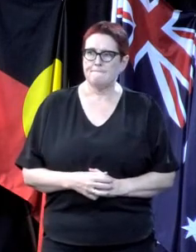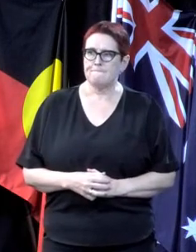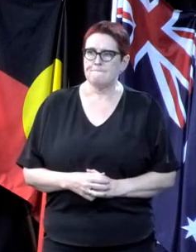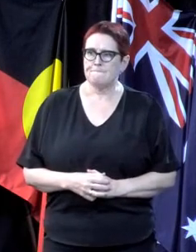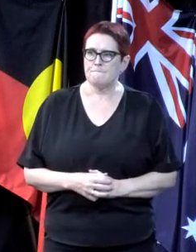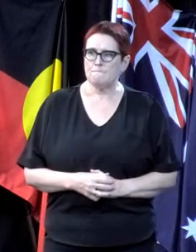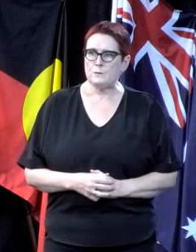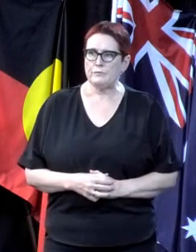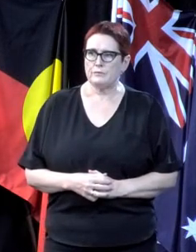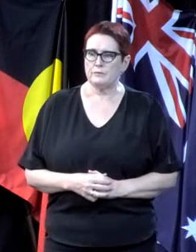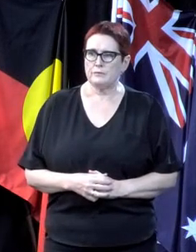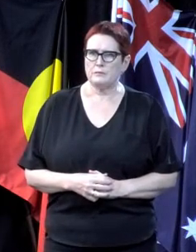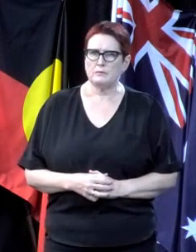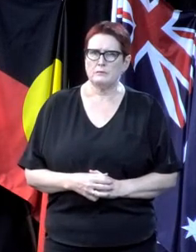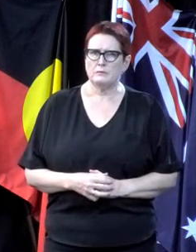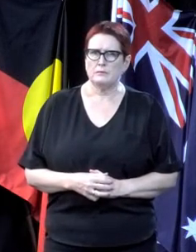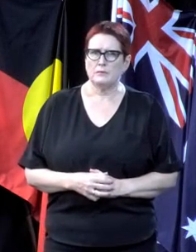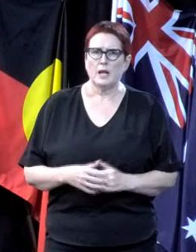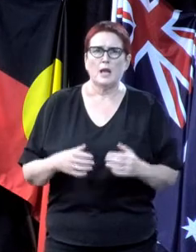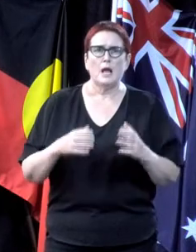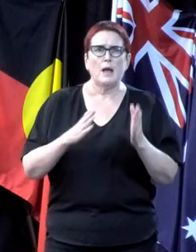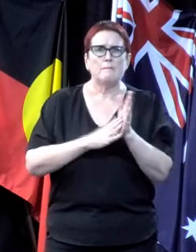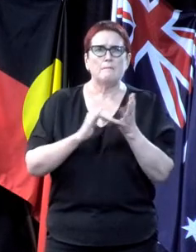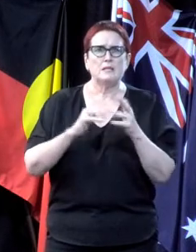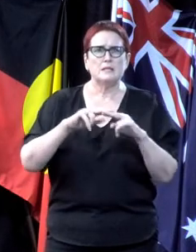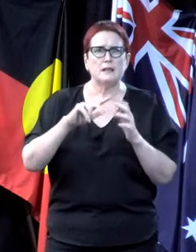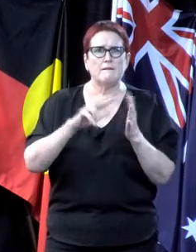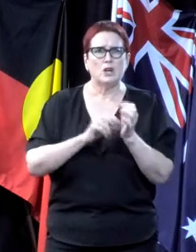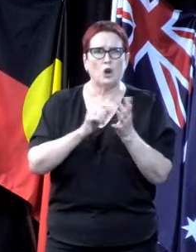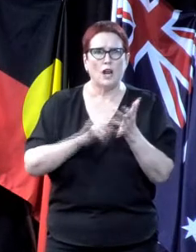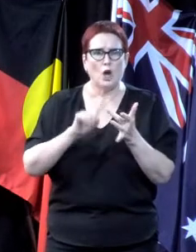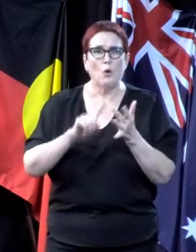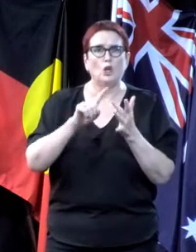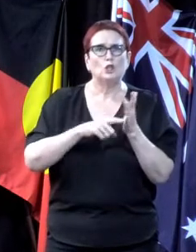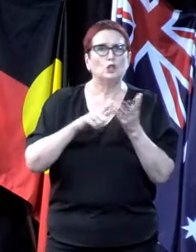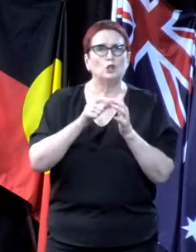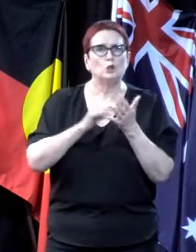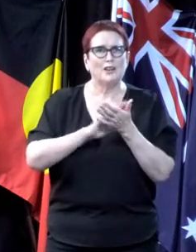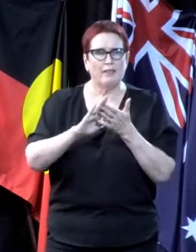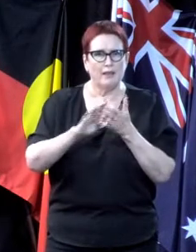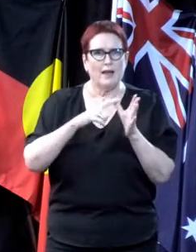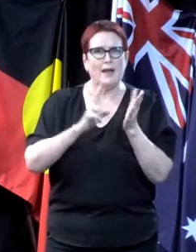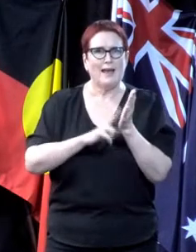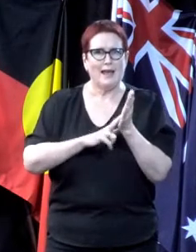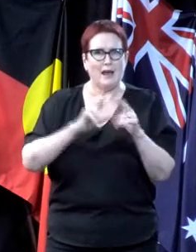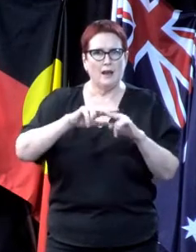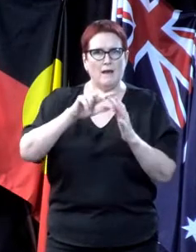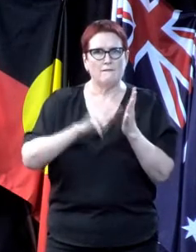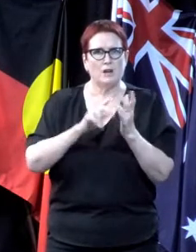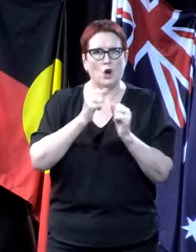Now, Ms Fenoglio, your full name, please? Judith Ann Fenoglio. DR MELLIFONT: Thank you. I’m not so good on the pronunciation, it seems, today.